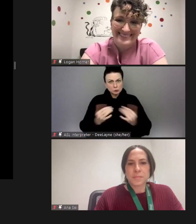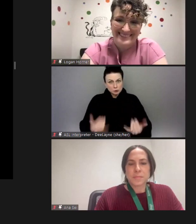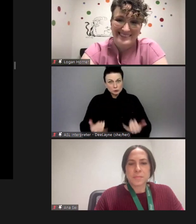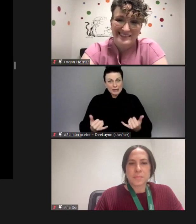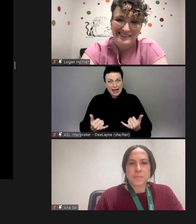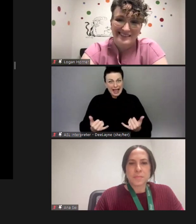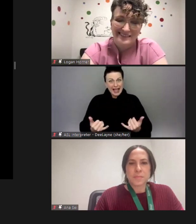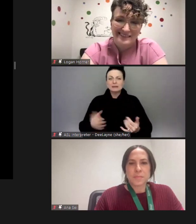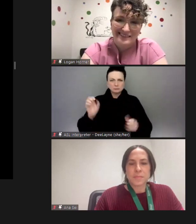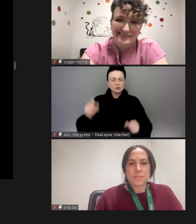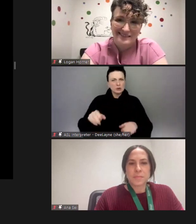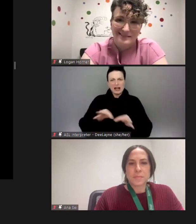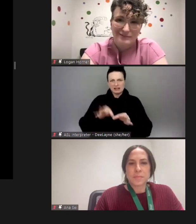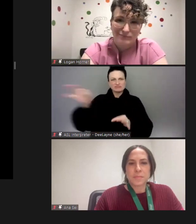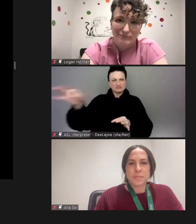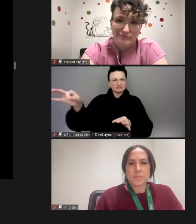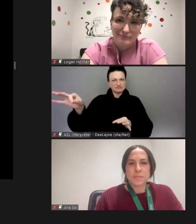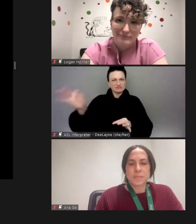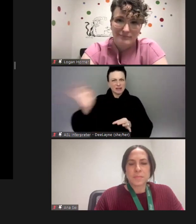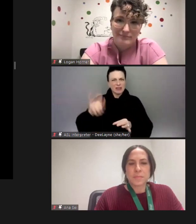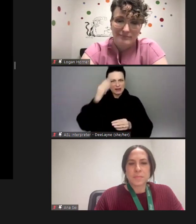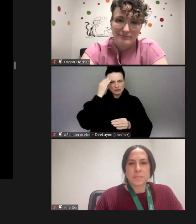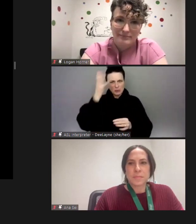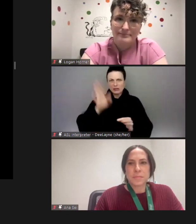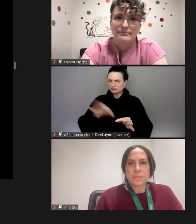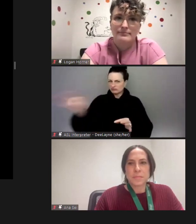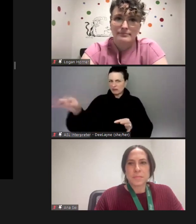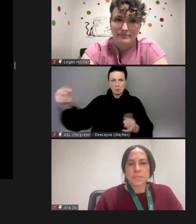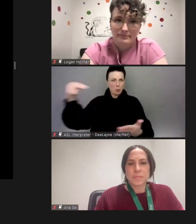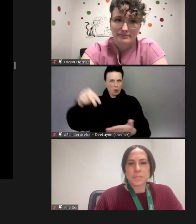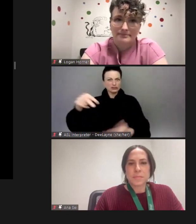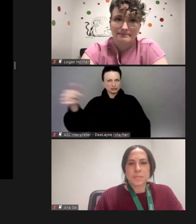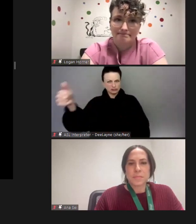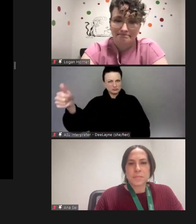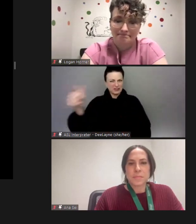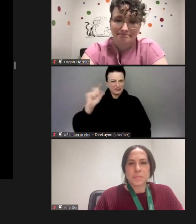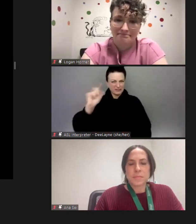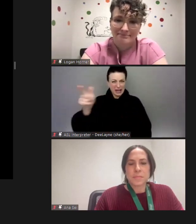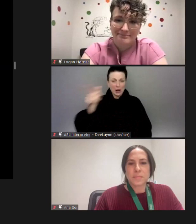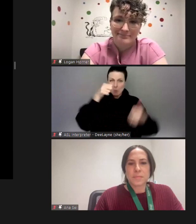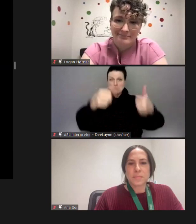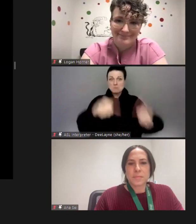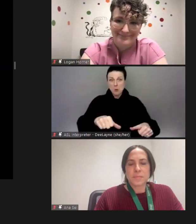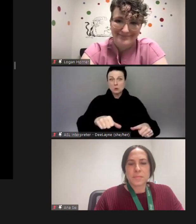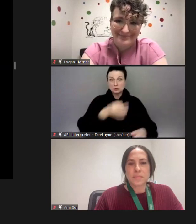webinar know that it is being recorded